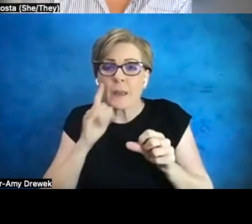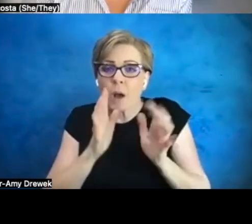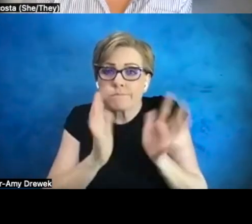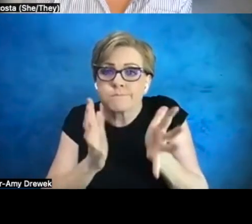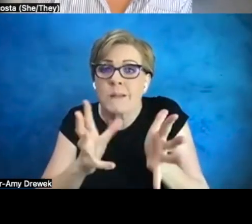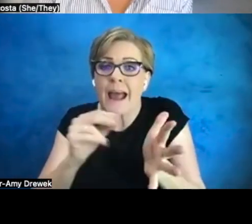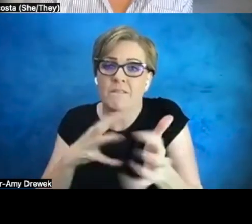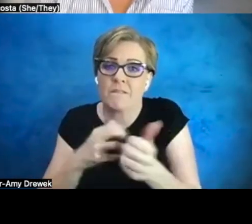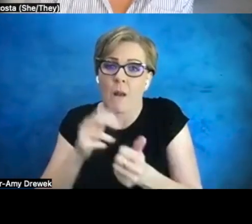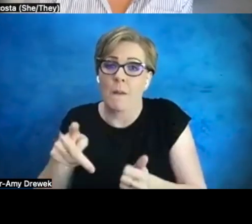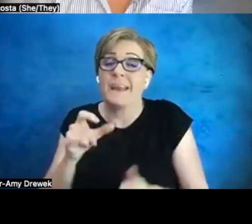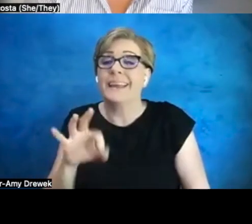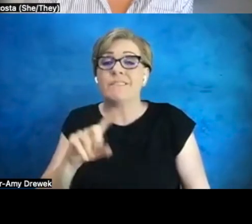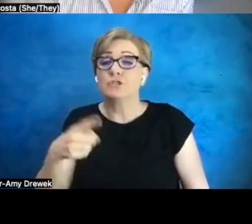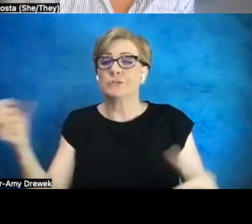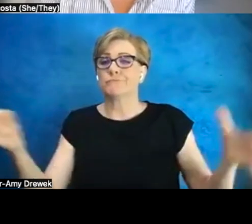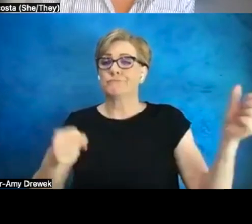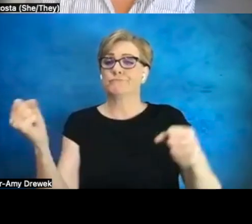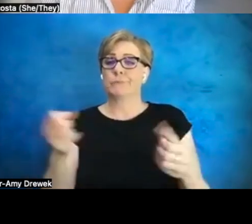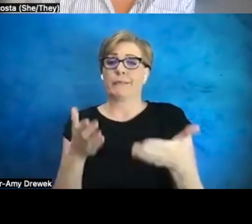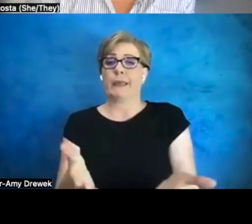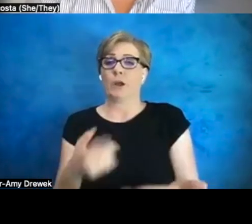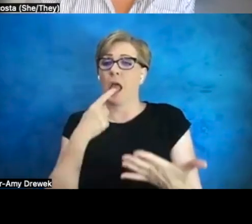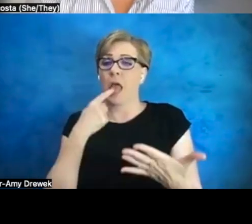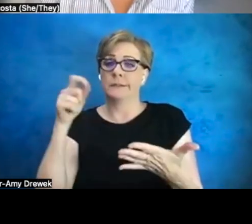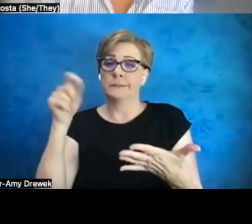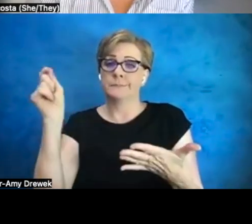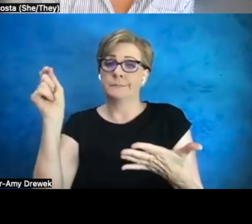If you're just there to achieve your purpose of, like, having a mentoring day,